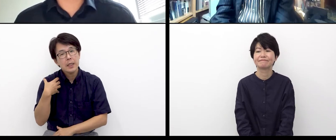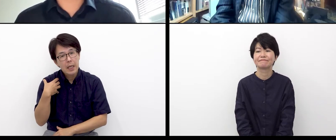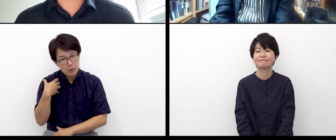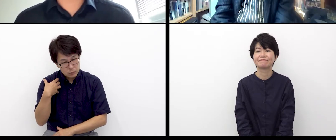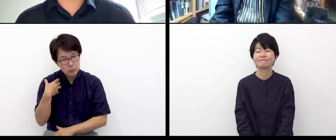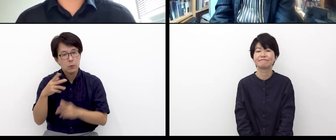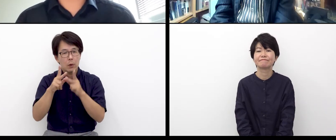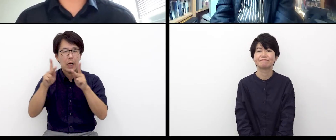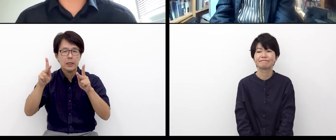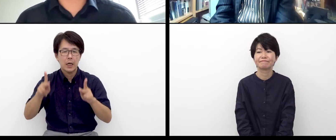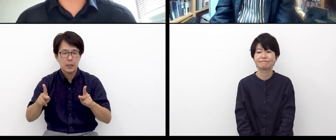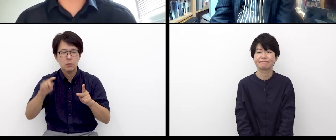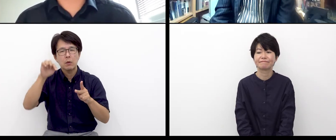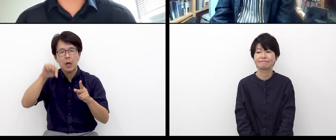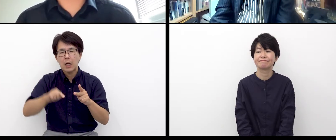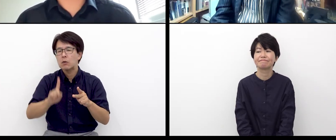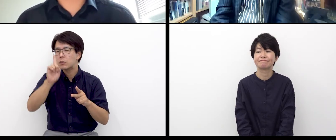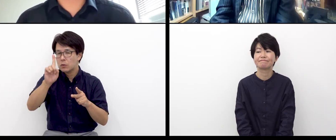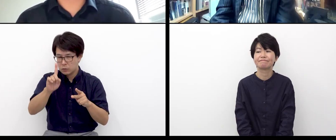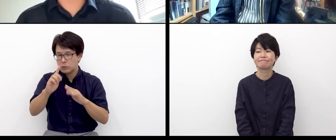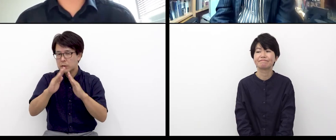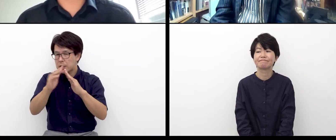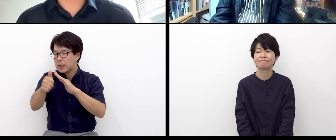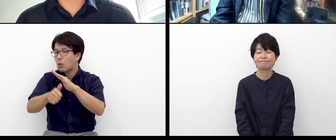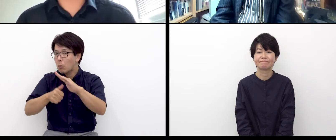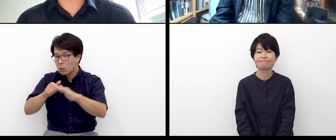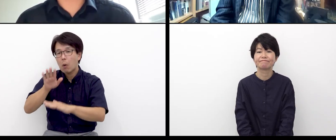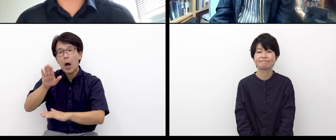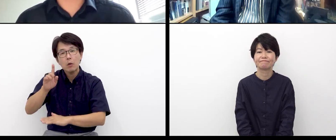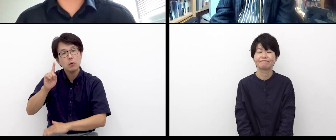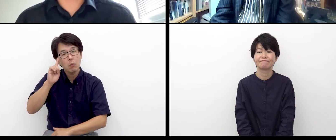“Hikikomori” is one of the big problems in society, and